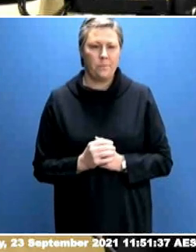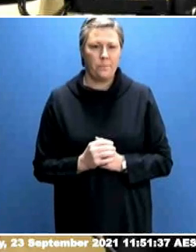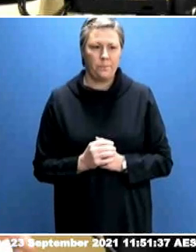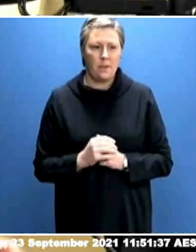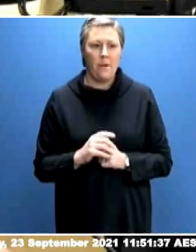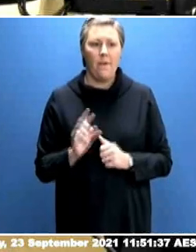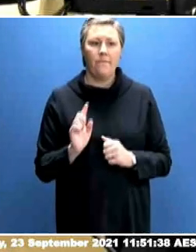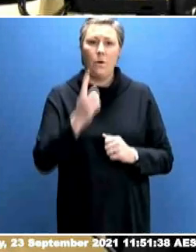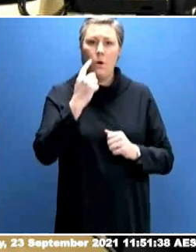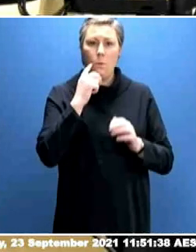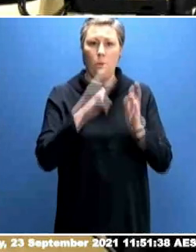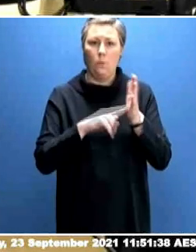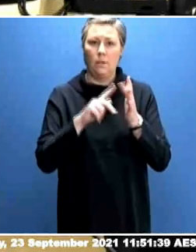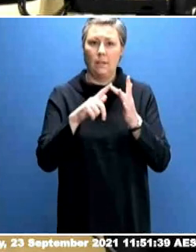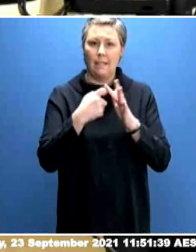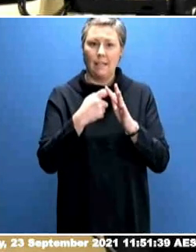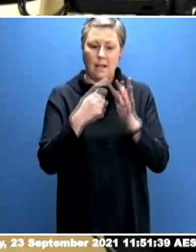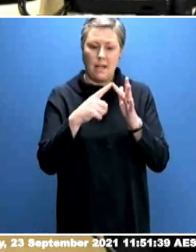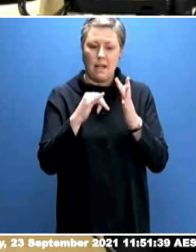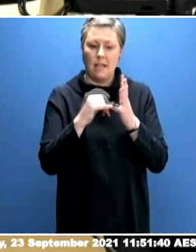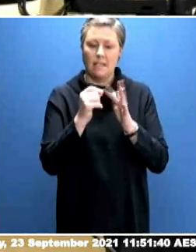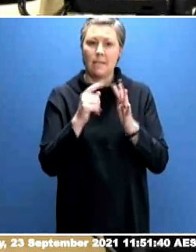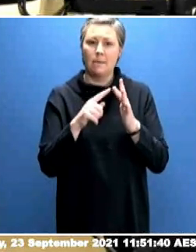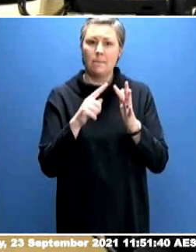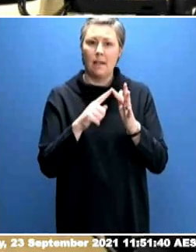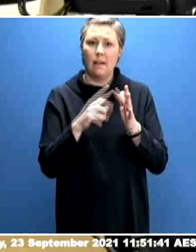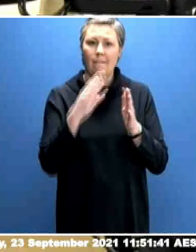at the North Australian Aboriginal Justice Agency or NAAJA,